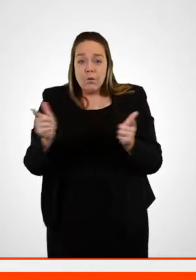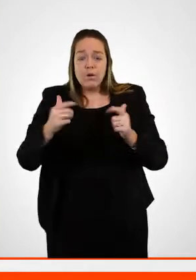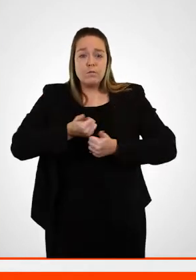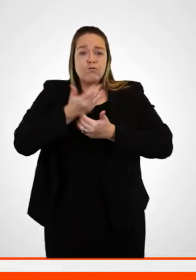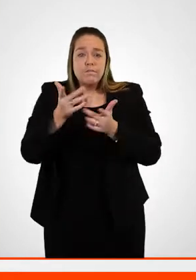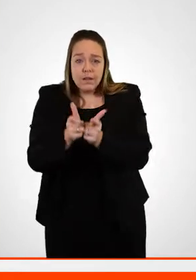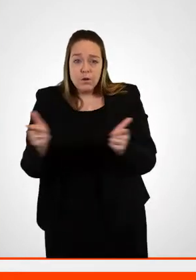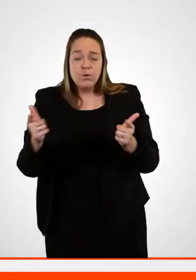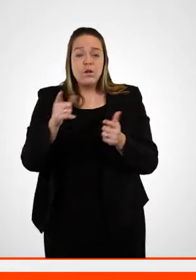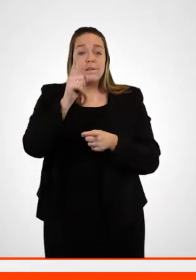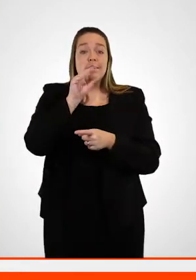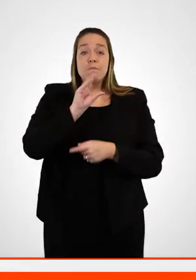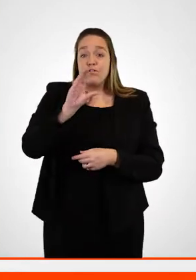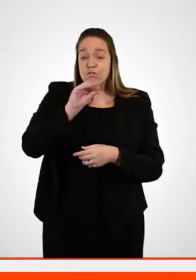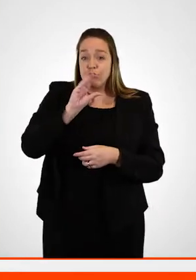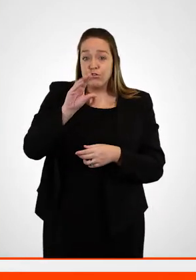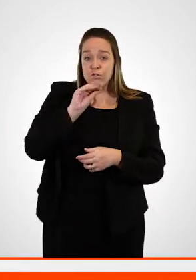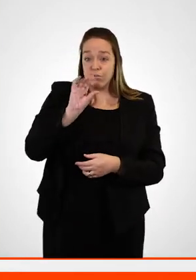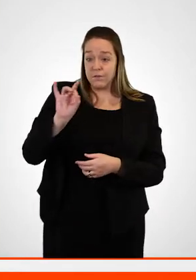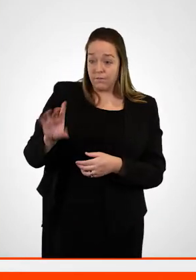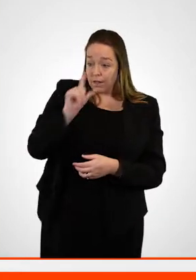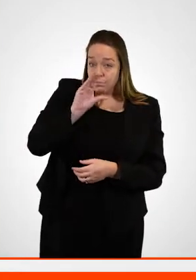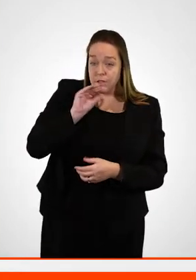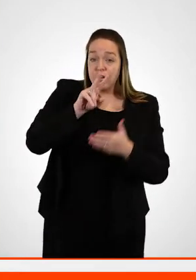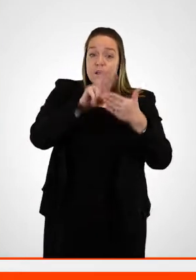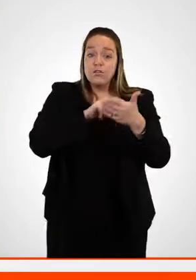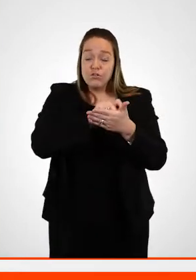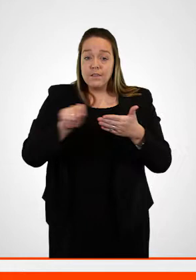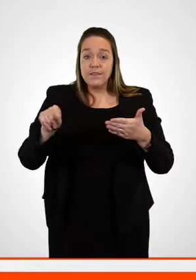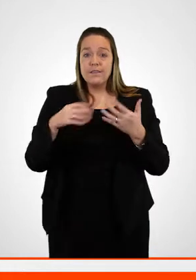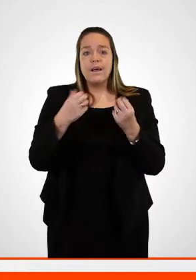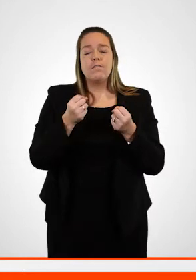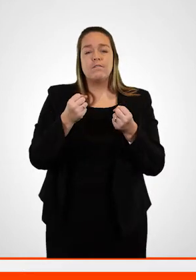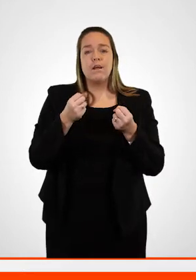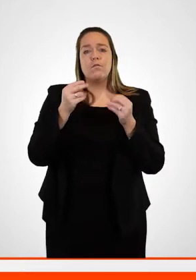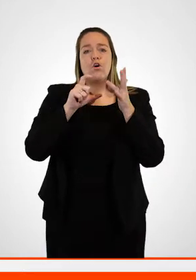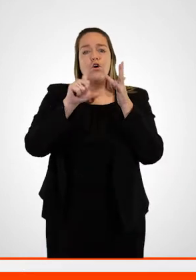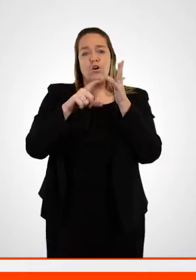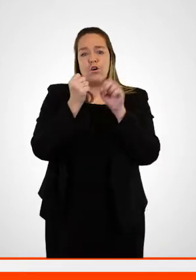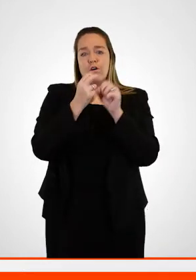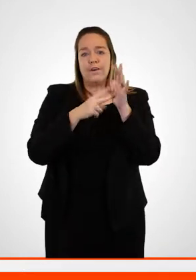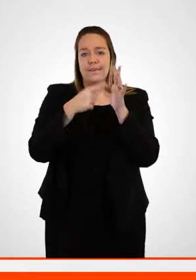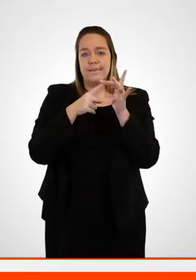expressive language, speech production, literacy, and we had some cognitive measures, as well,